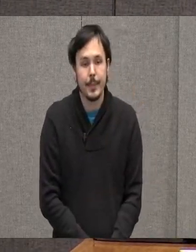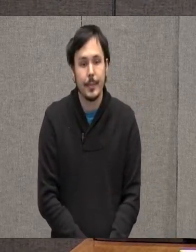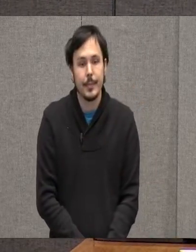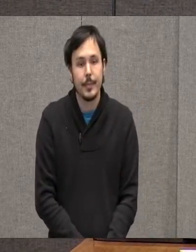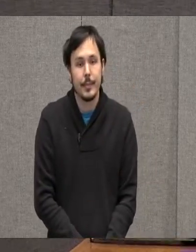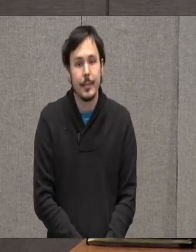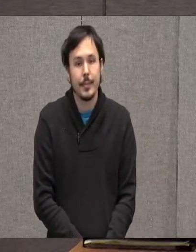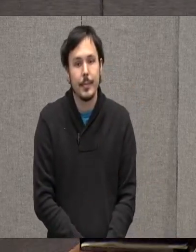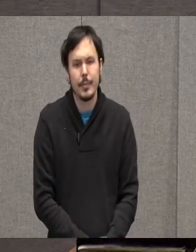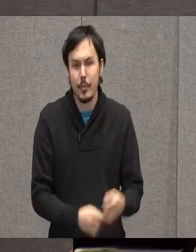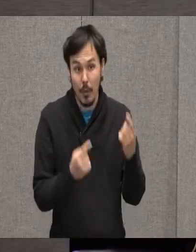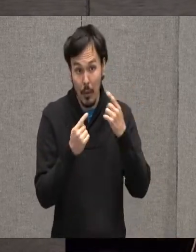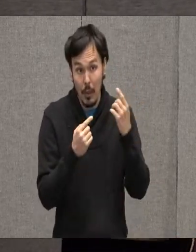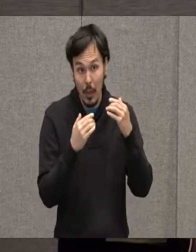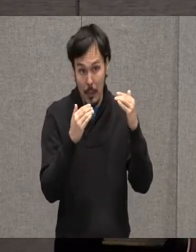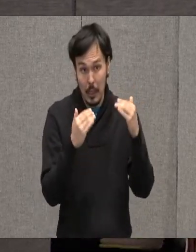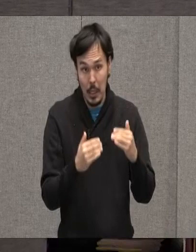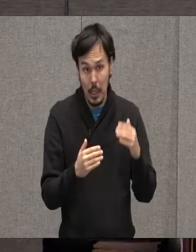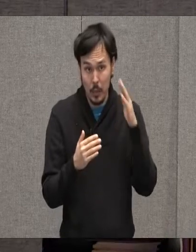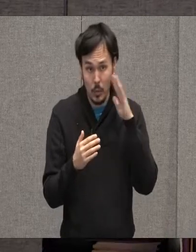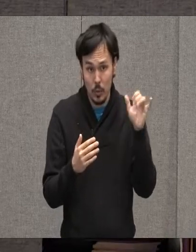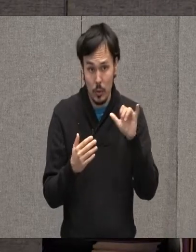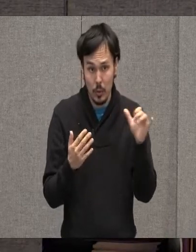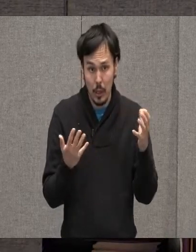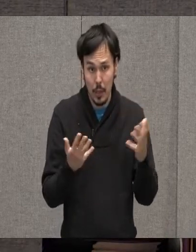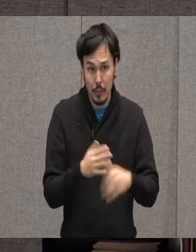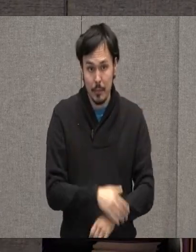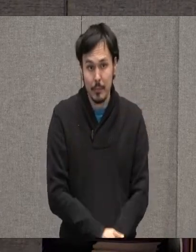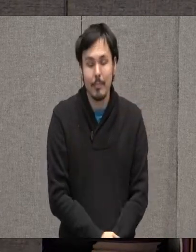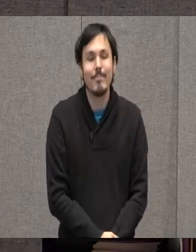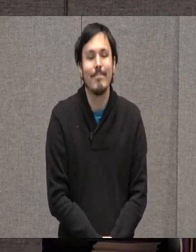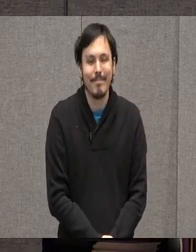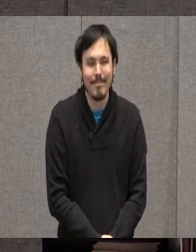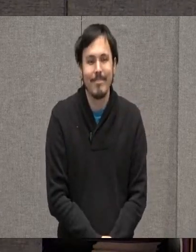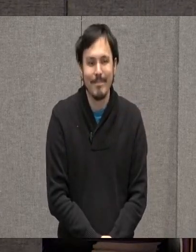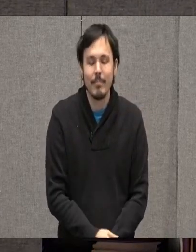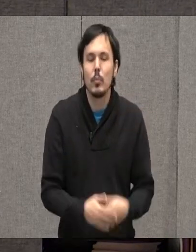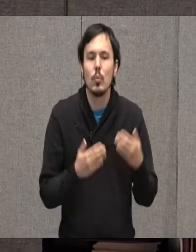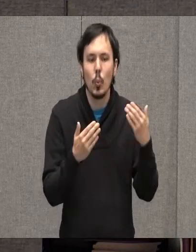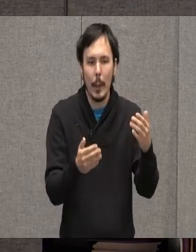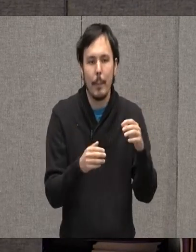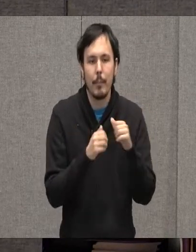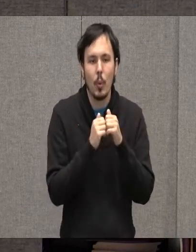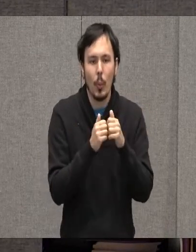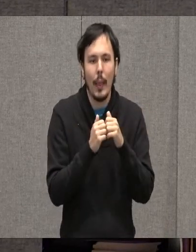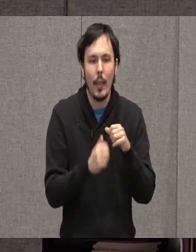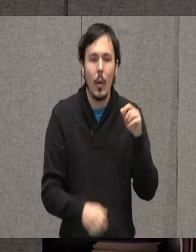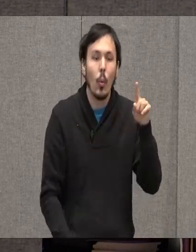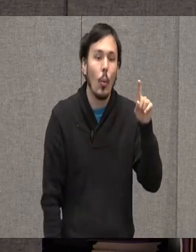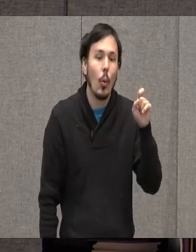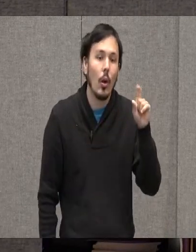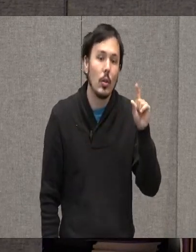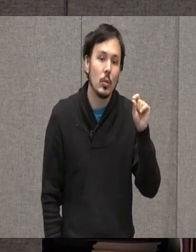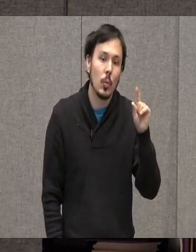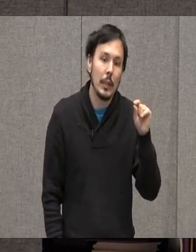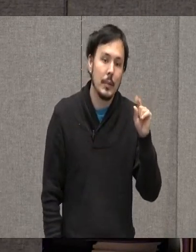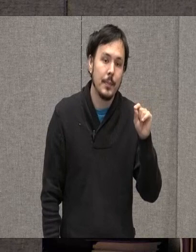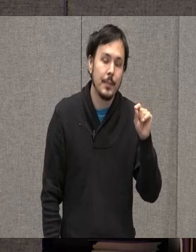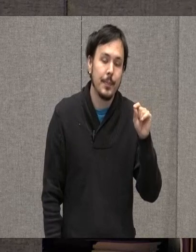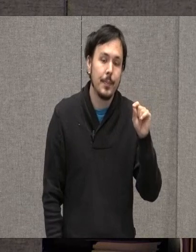have you thought about what the next number would be. All right, count with me then 120, 240, 360, 480,